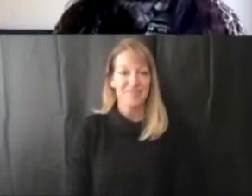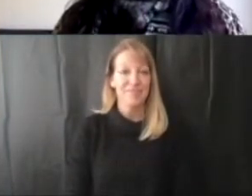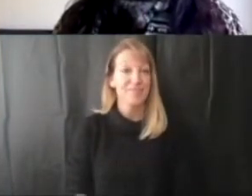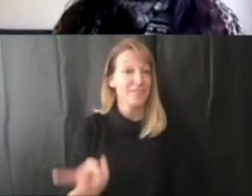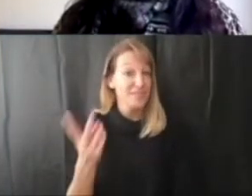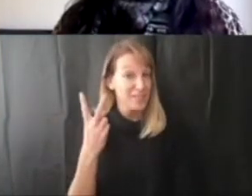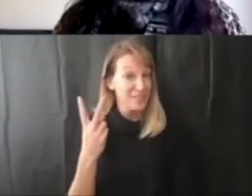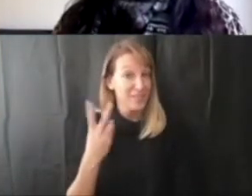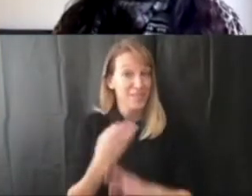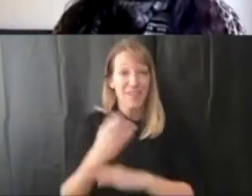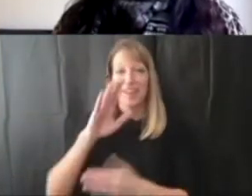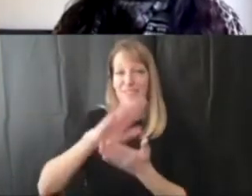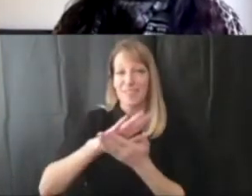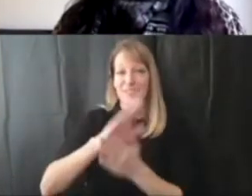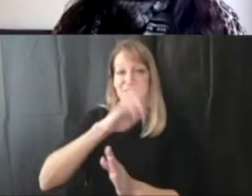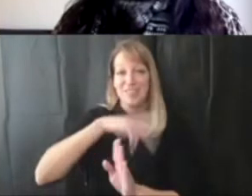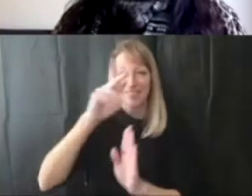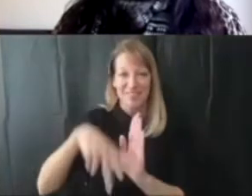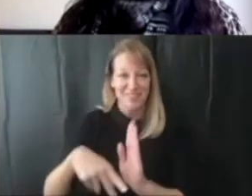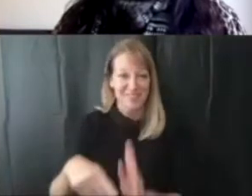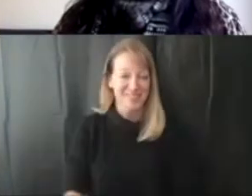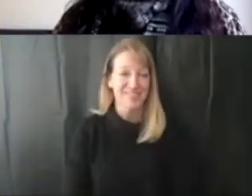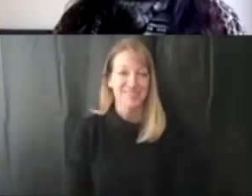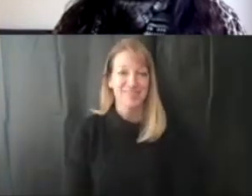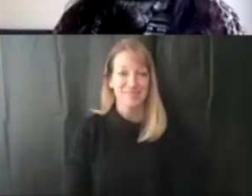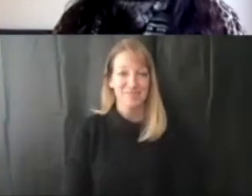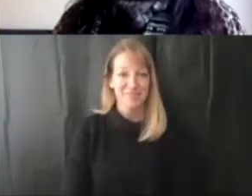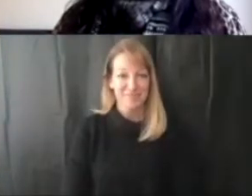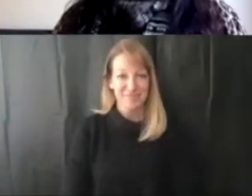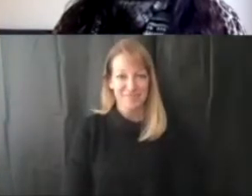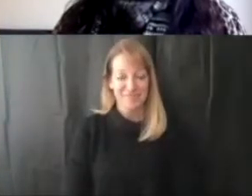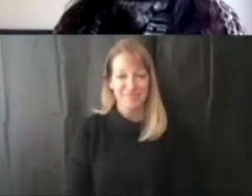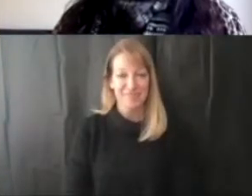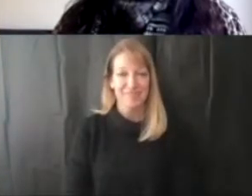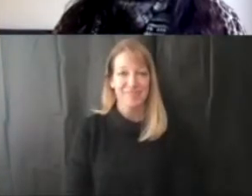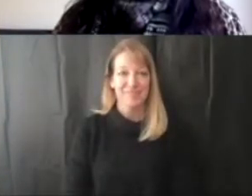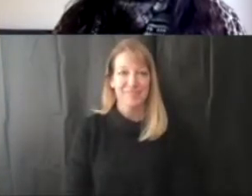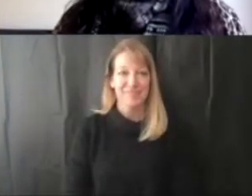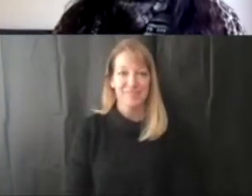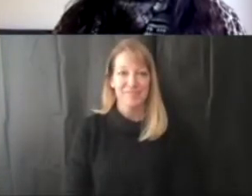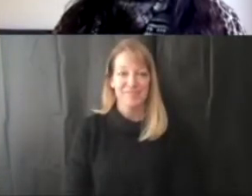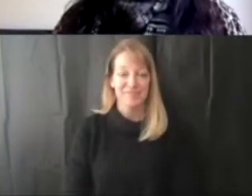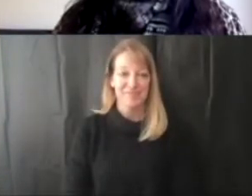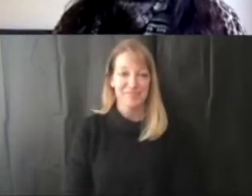two after-school programs and an invoice for a tree